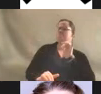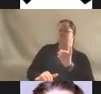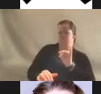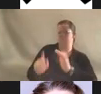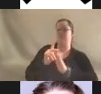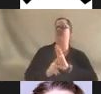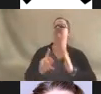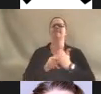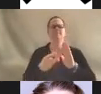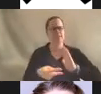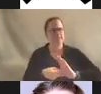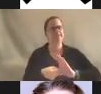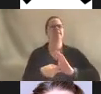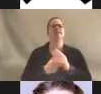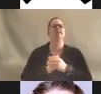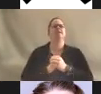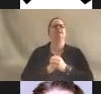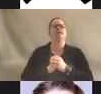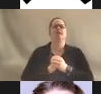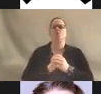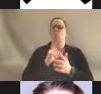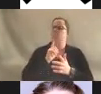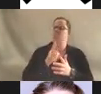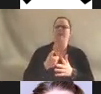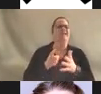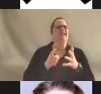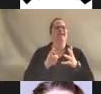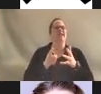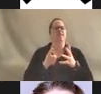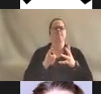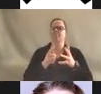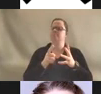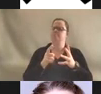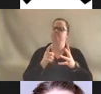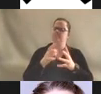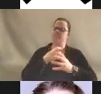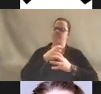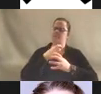and have really come to appreciate the power of policy.